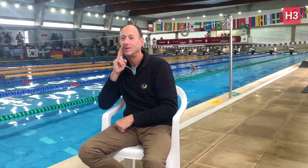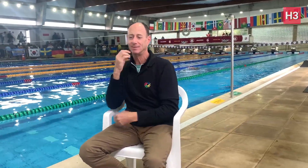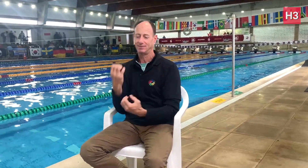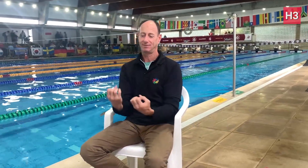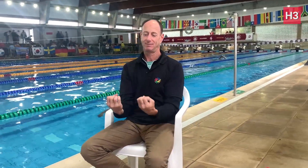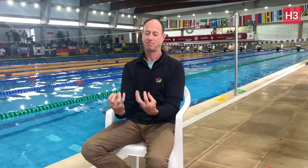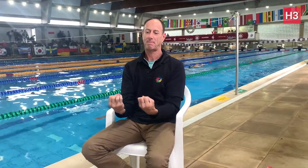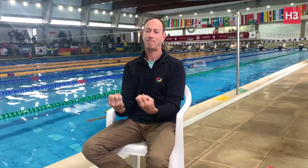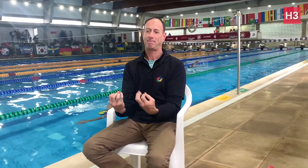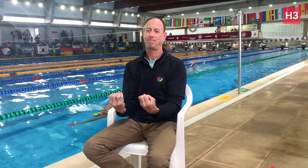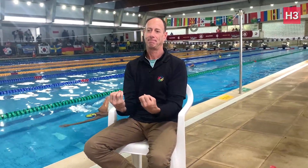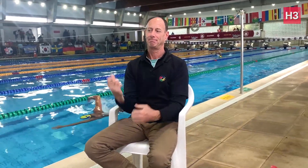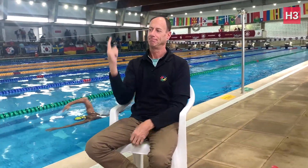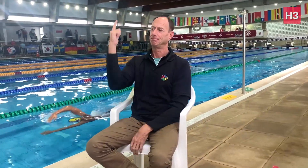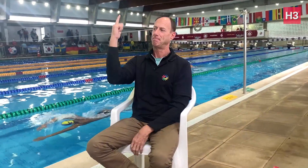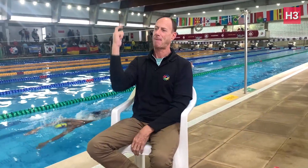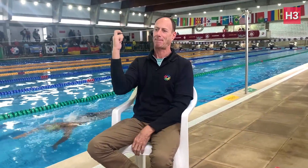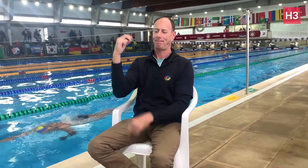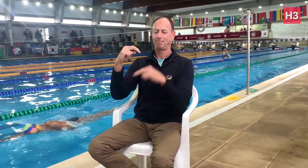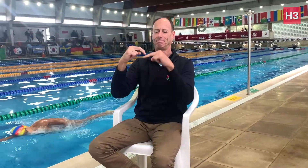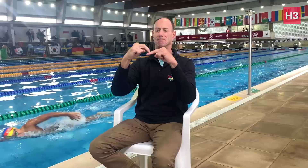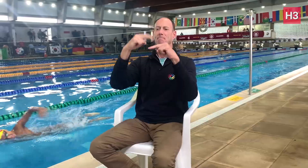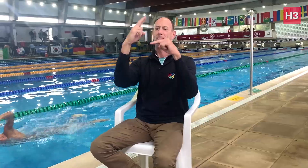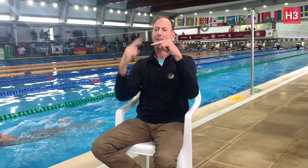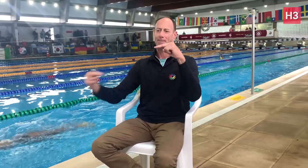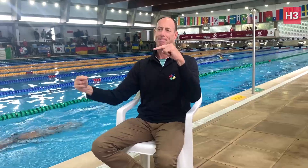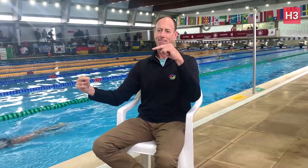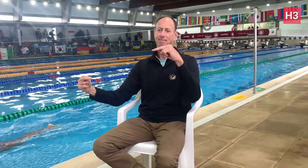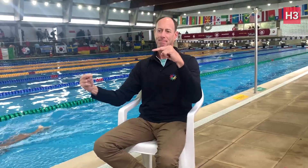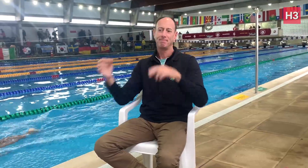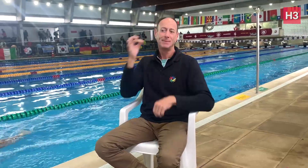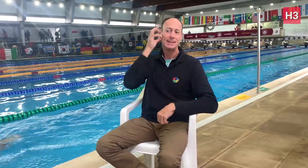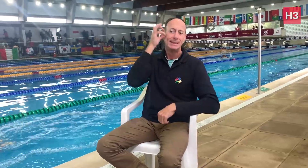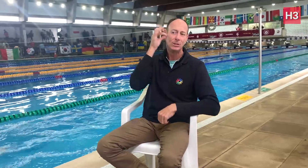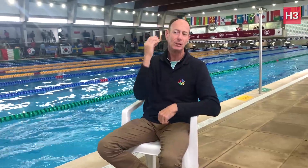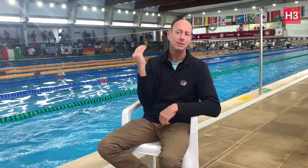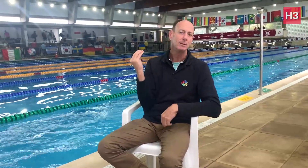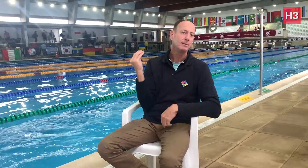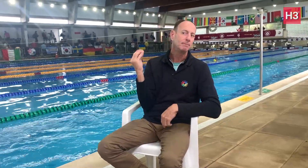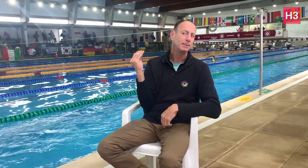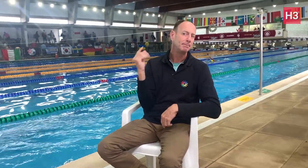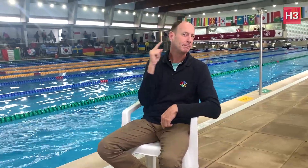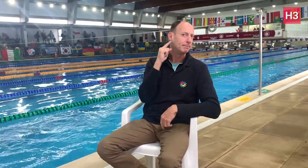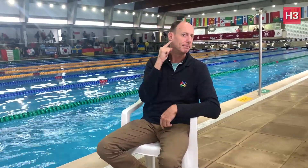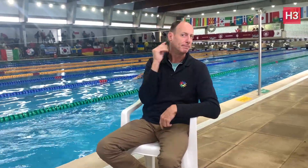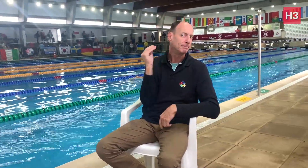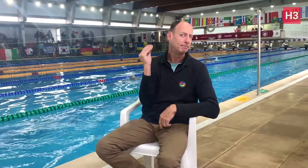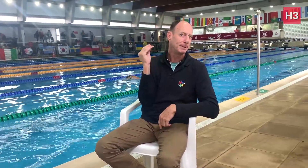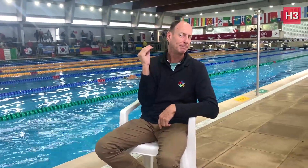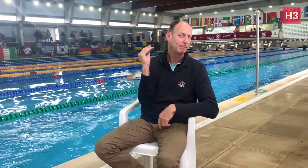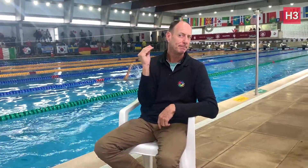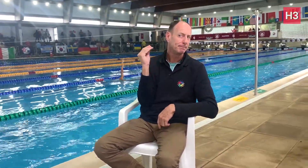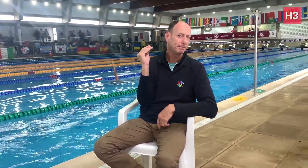when it comes to waiting for the starter’s signal. Hearing swimmers can hear the signal,